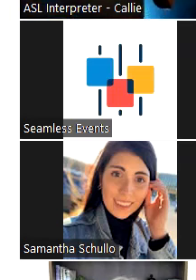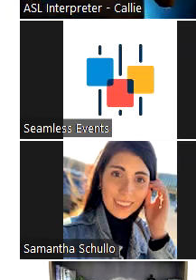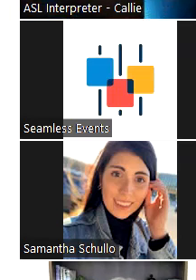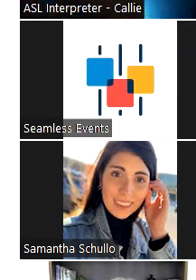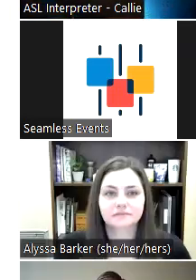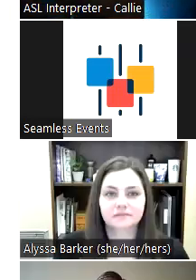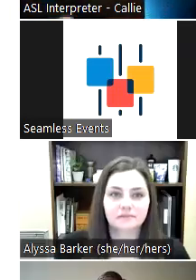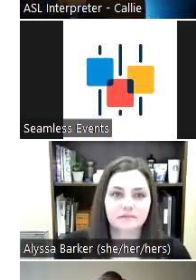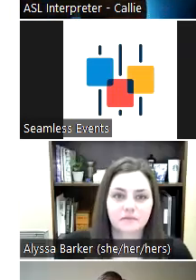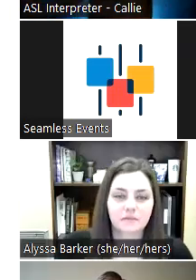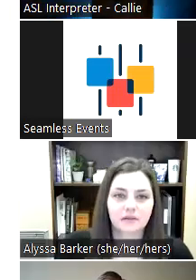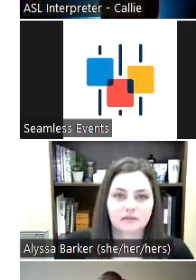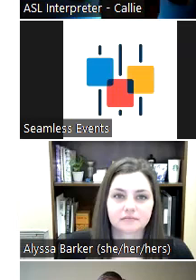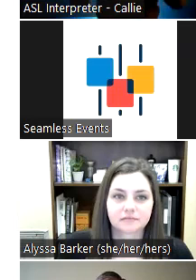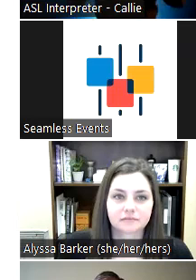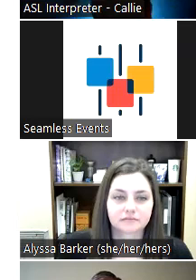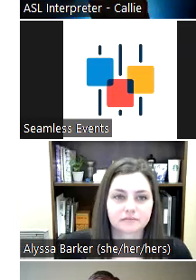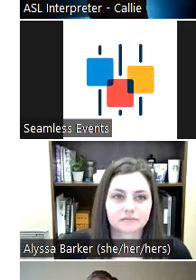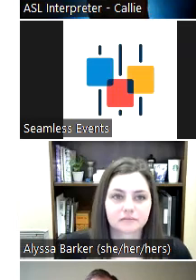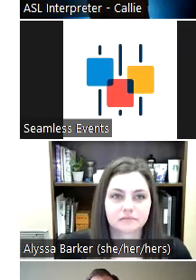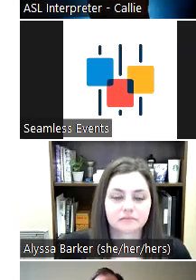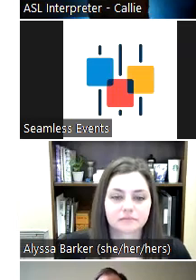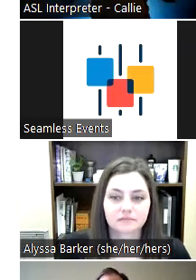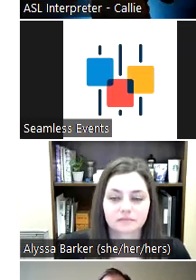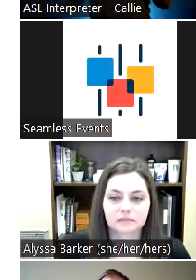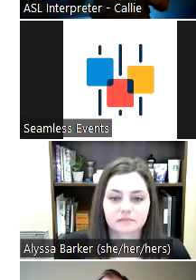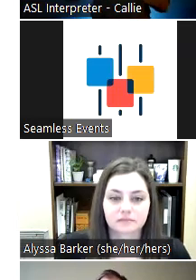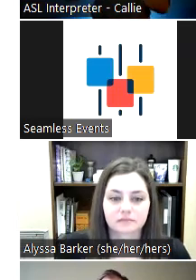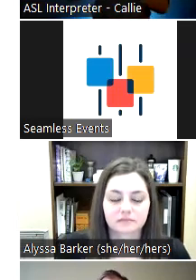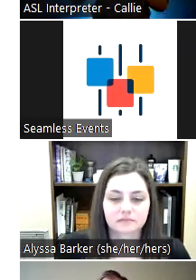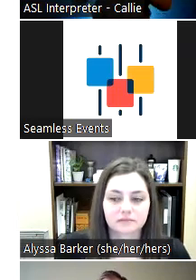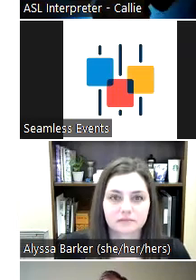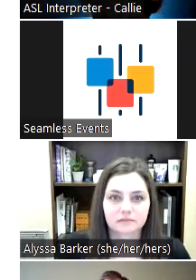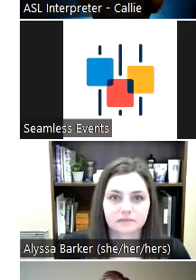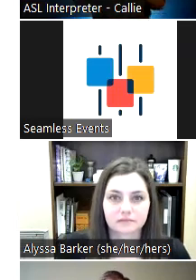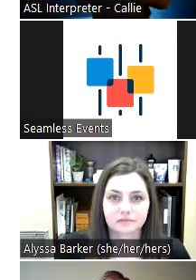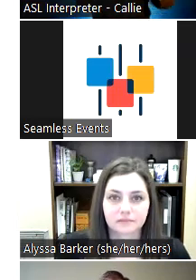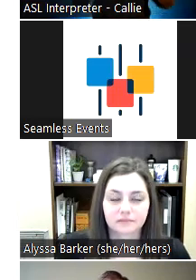okay so for everybody we have um our ASL interpreter is back with a working camera